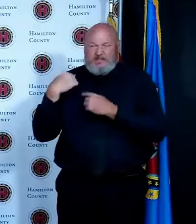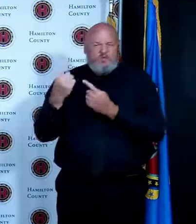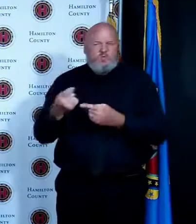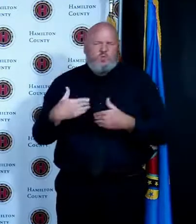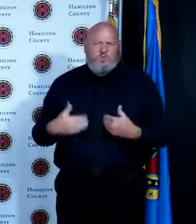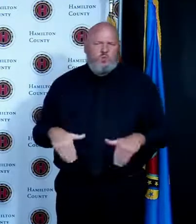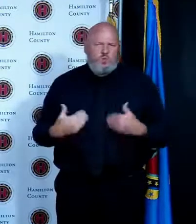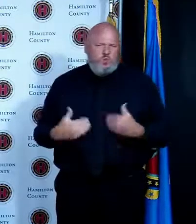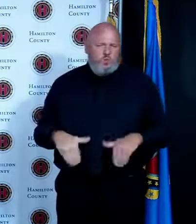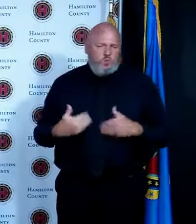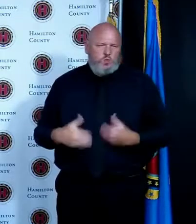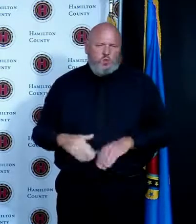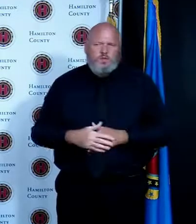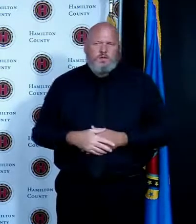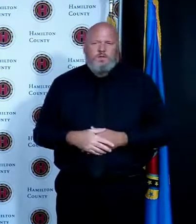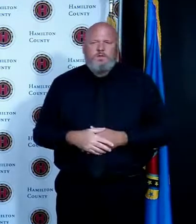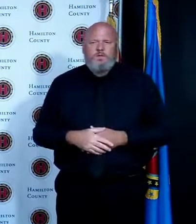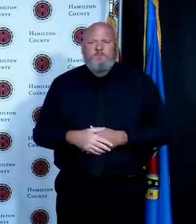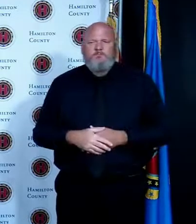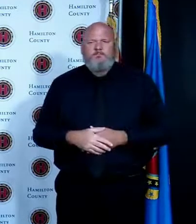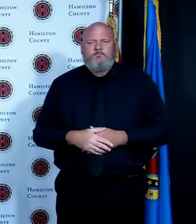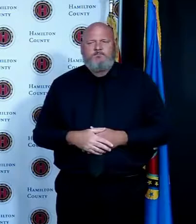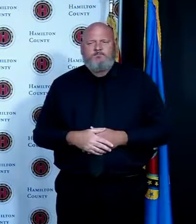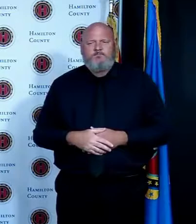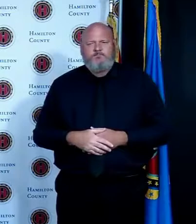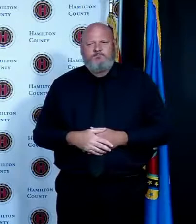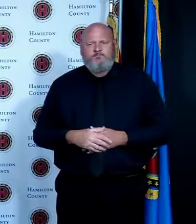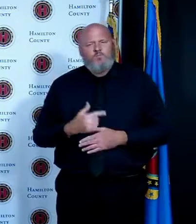been peaceful everyone should have the opportunity to